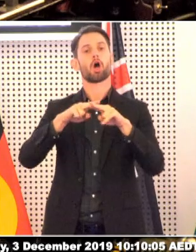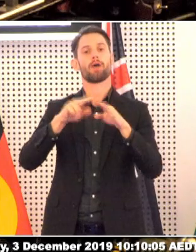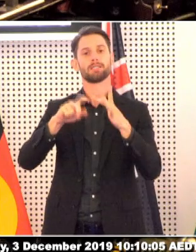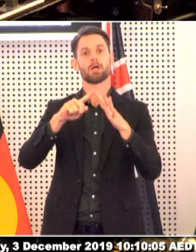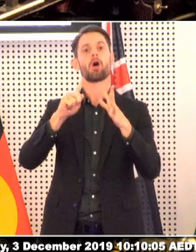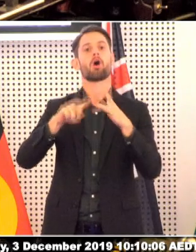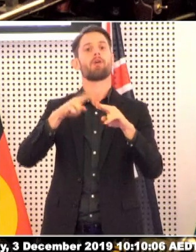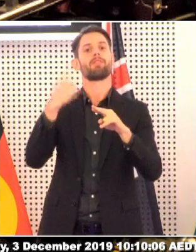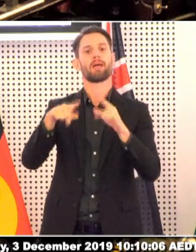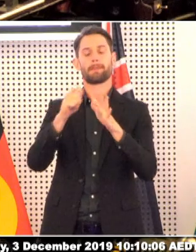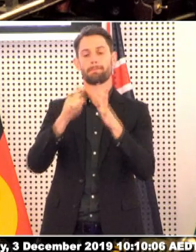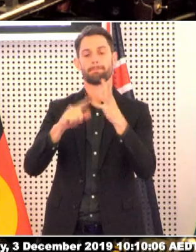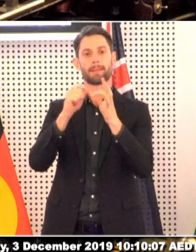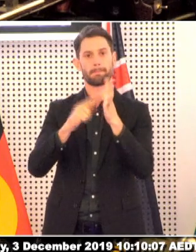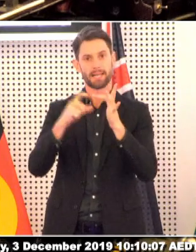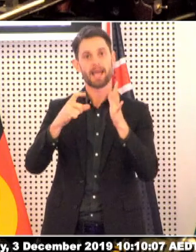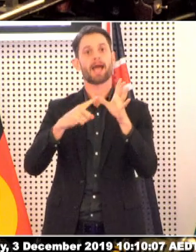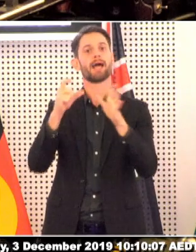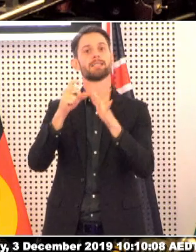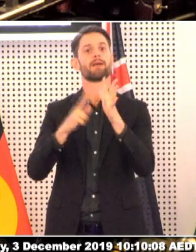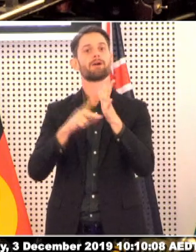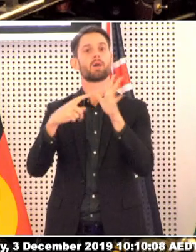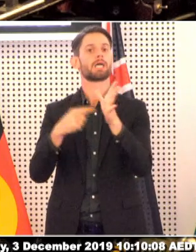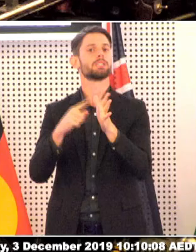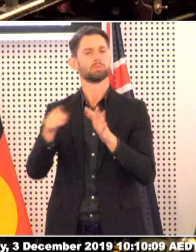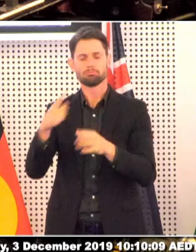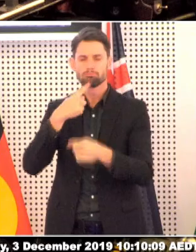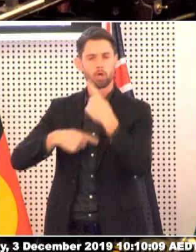disability in decision-making in relation to their homes.